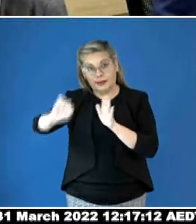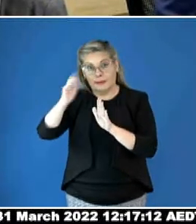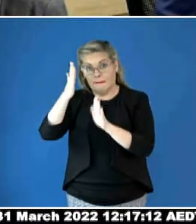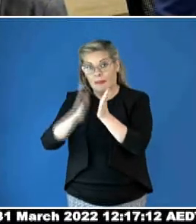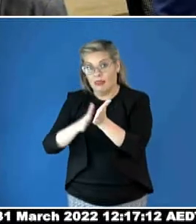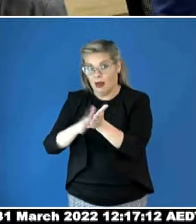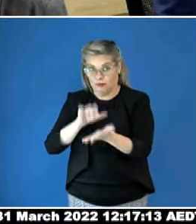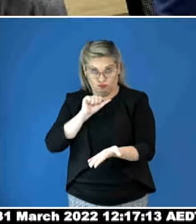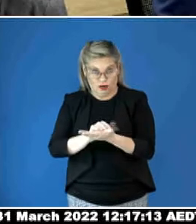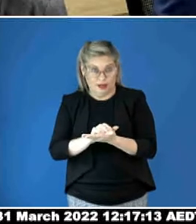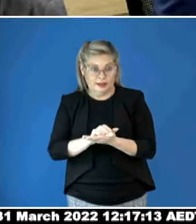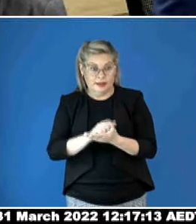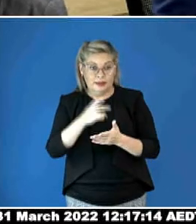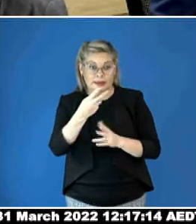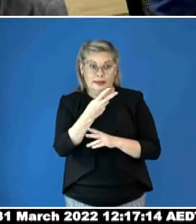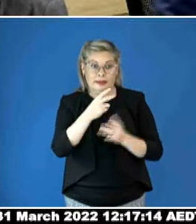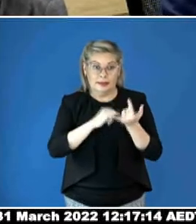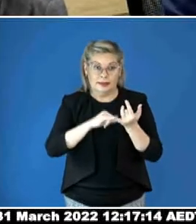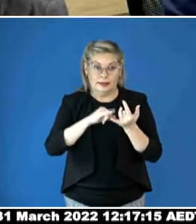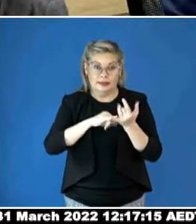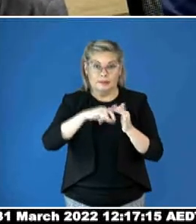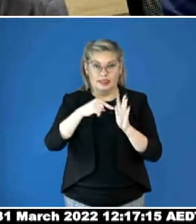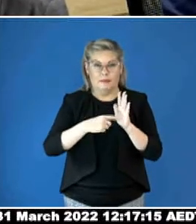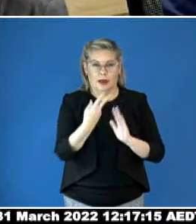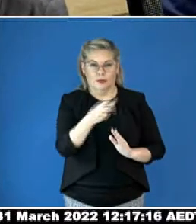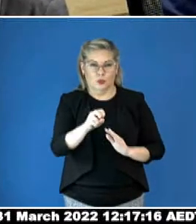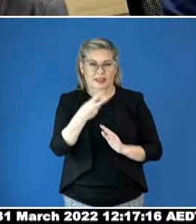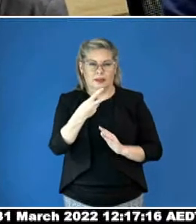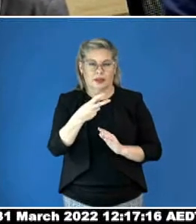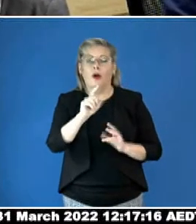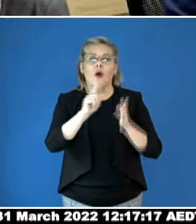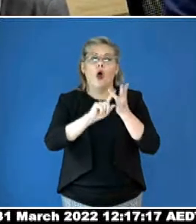I think it was earlier in October but, yes.